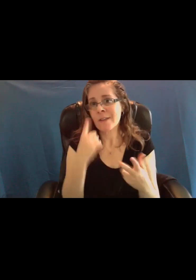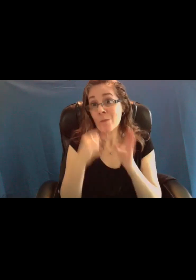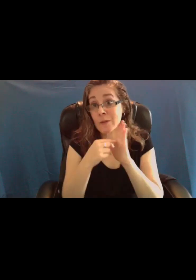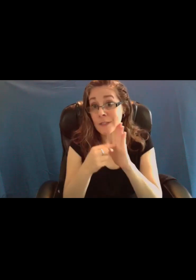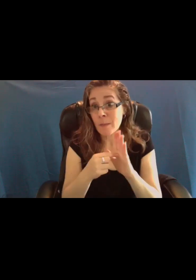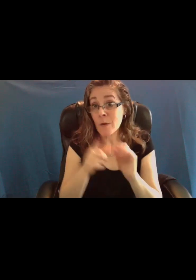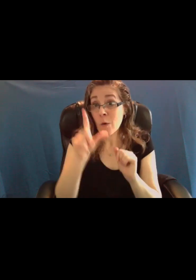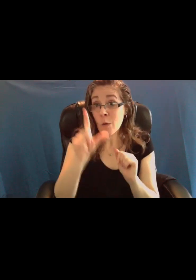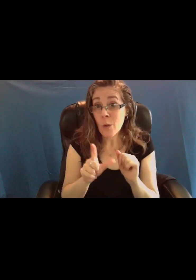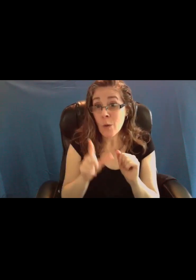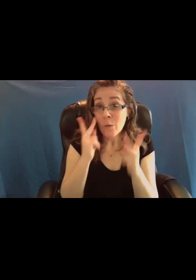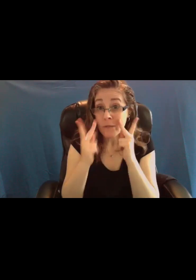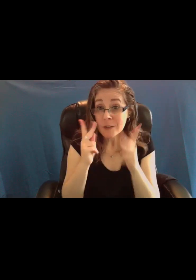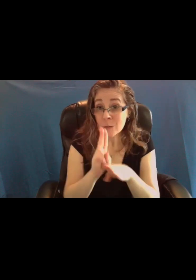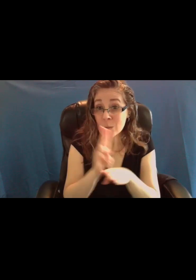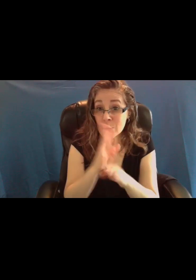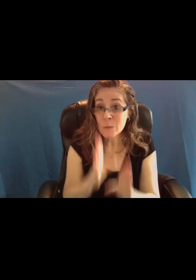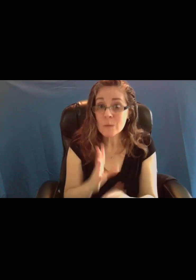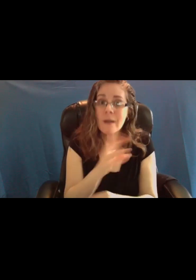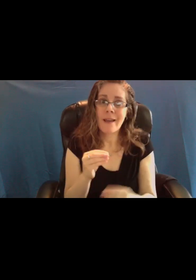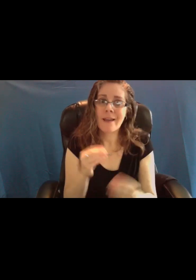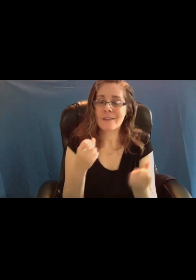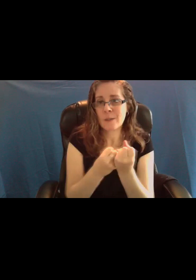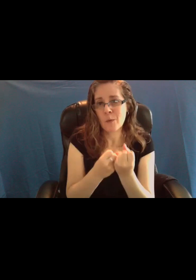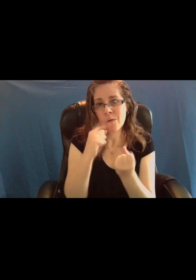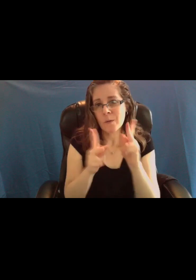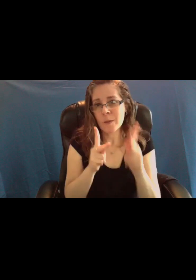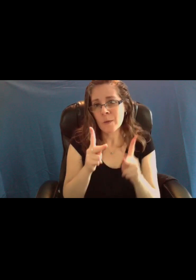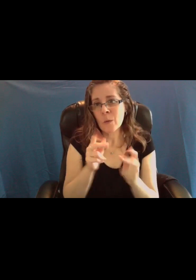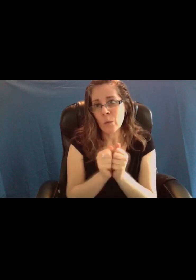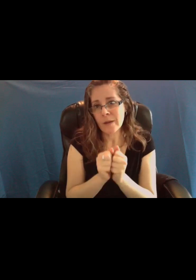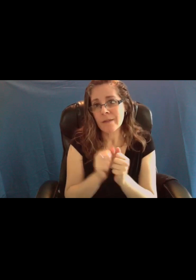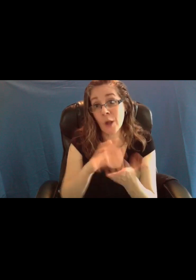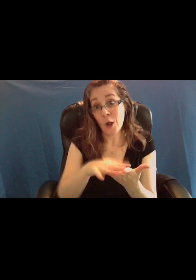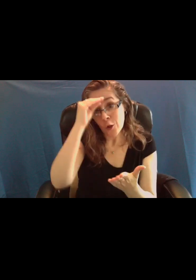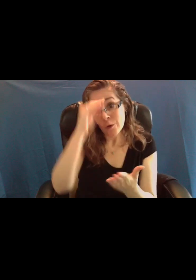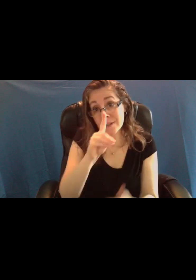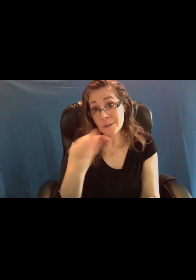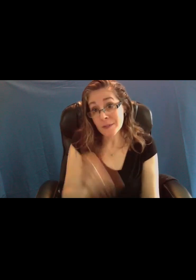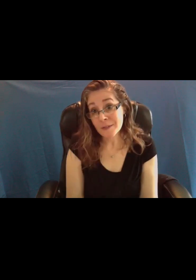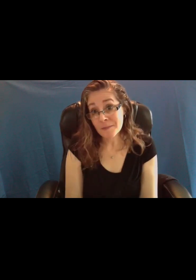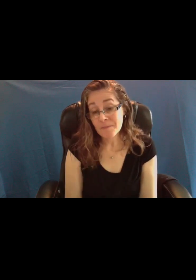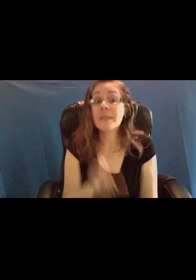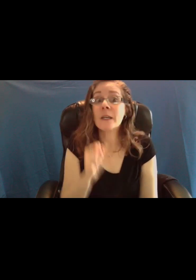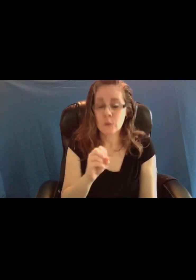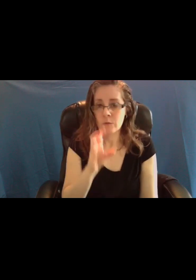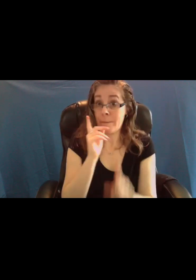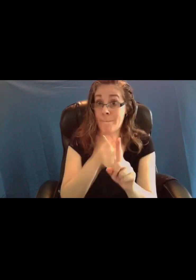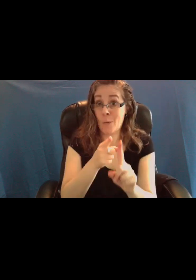additional support for people with learning disabilities. With all that said, you should consider measuring your website against the